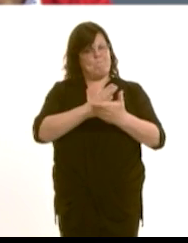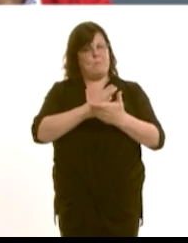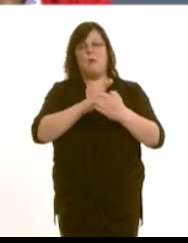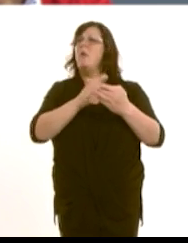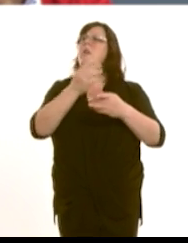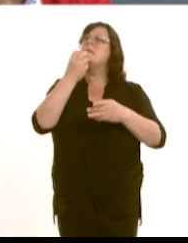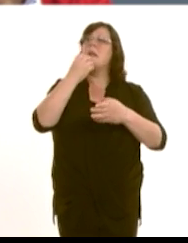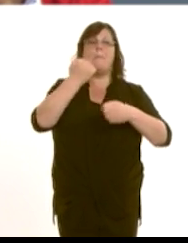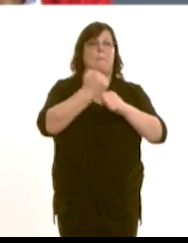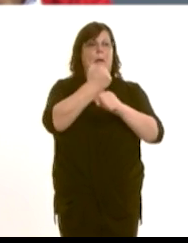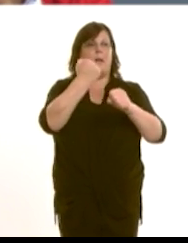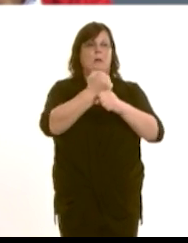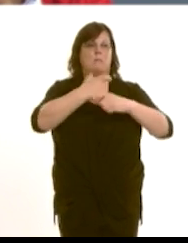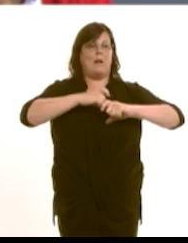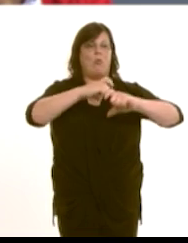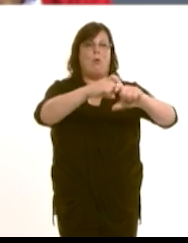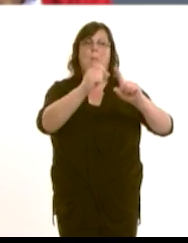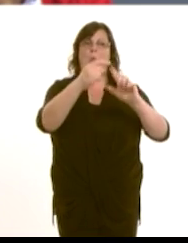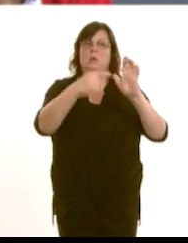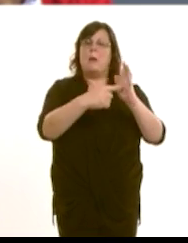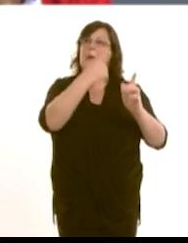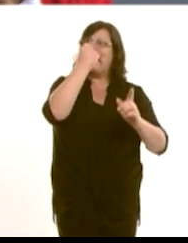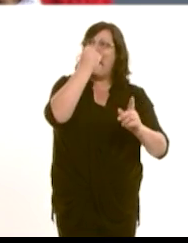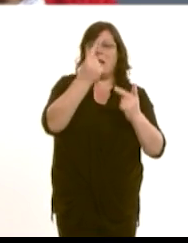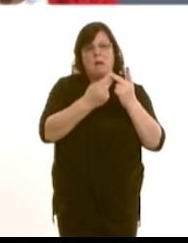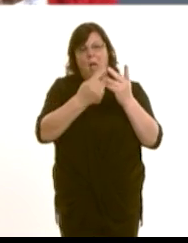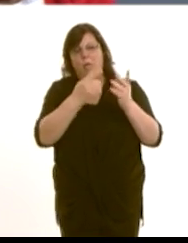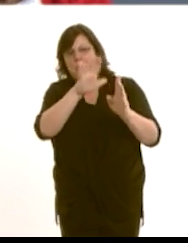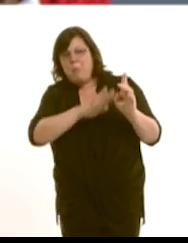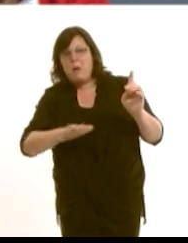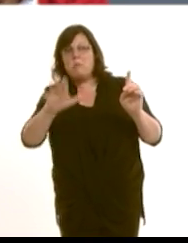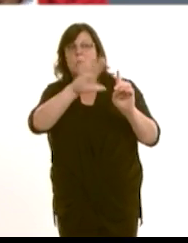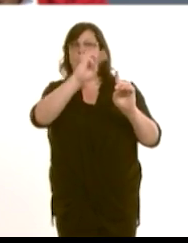making in Port Talbot and the other Welsh sites. How will you secure such a guarantee?